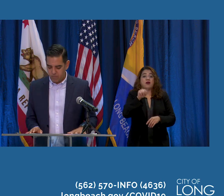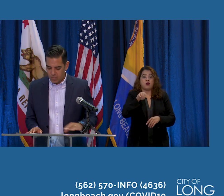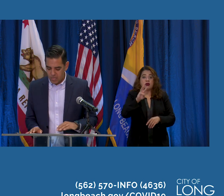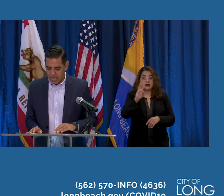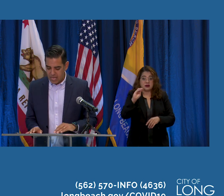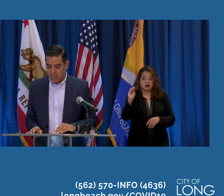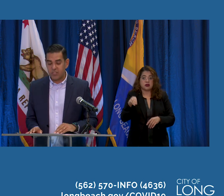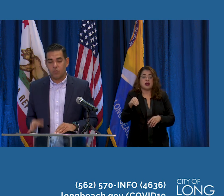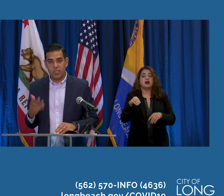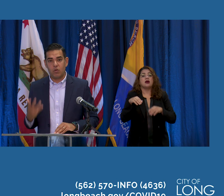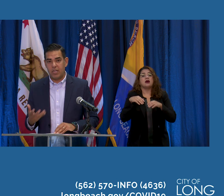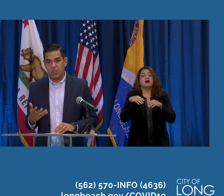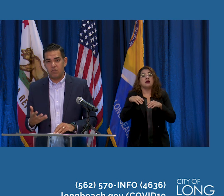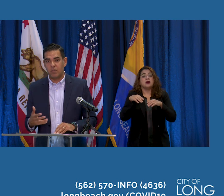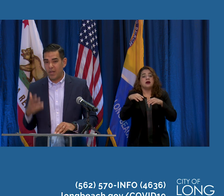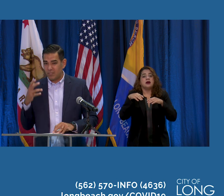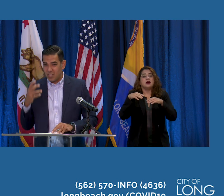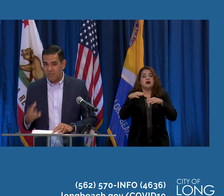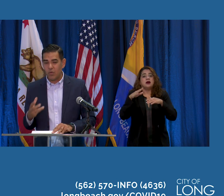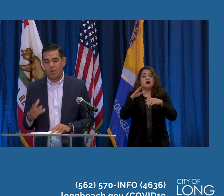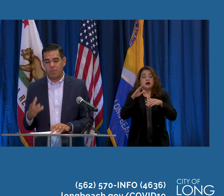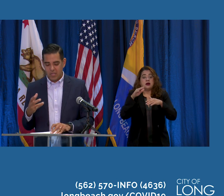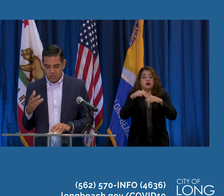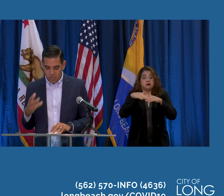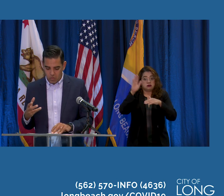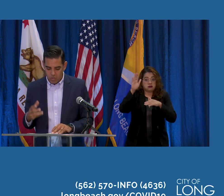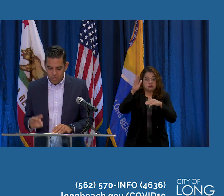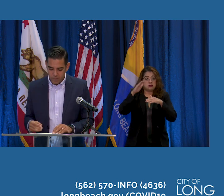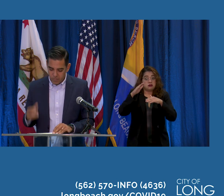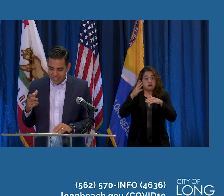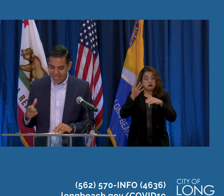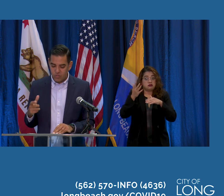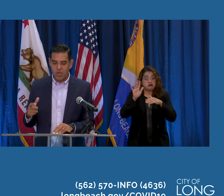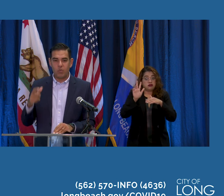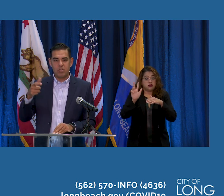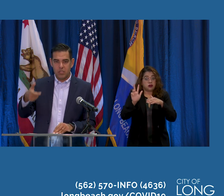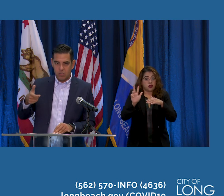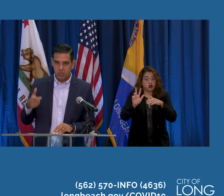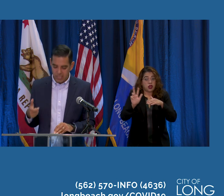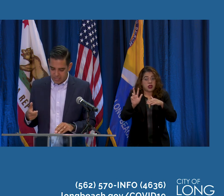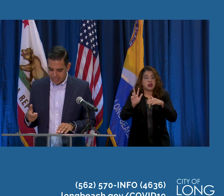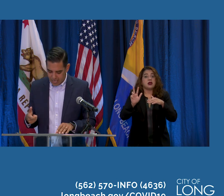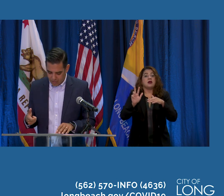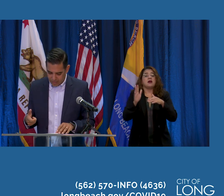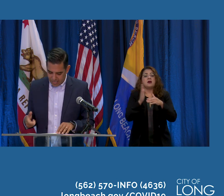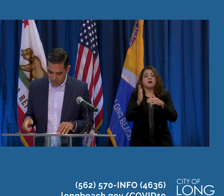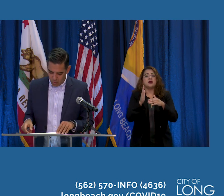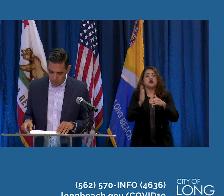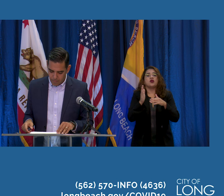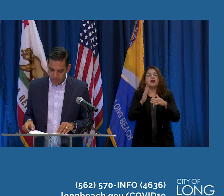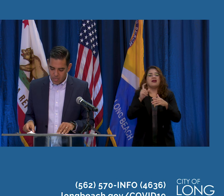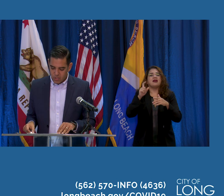And that's really great news so the positivity rate remains low but the case rate we still need to get lower.